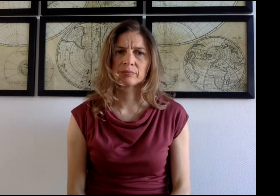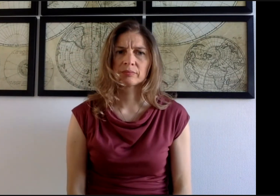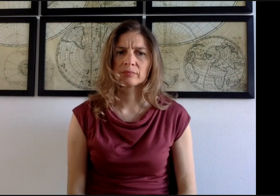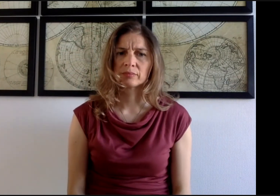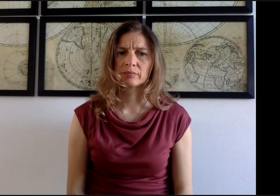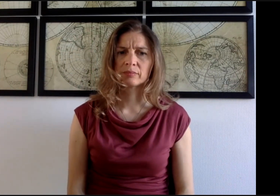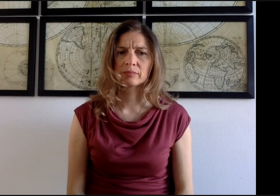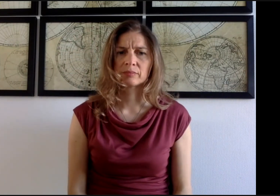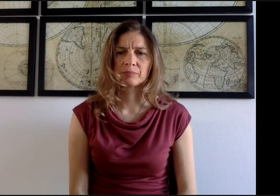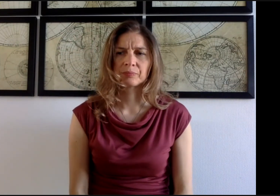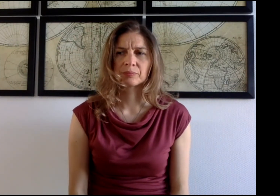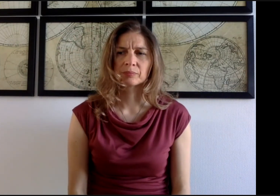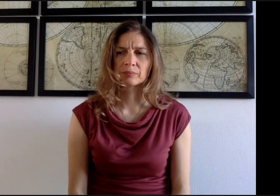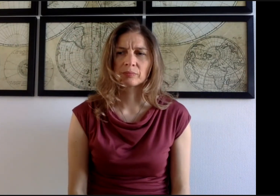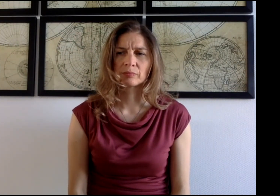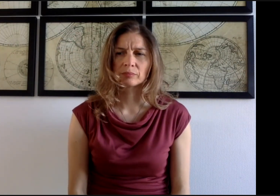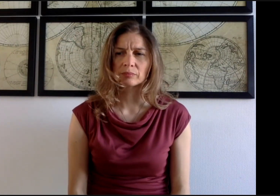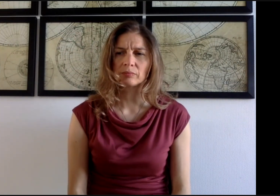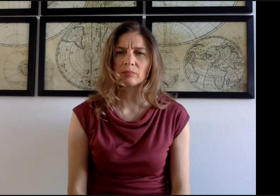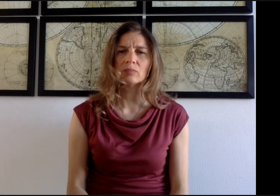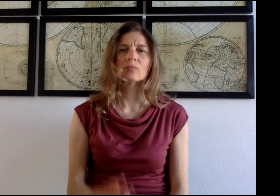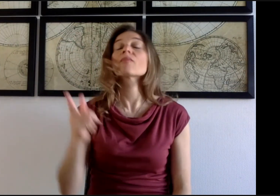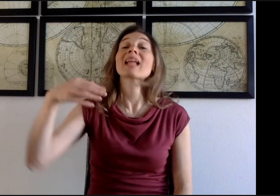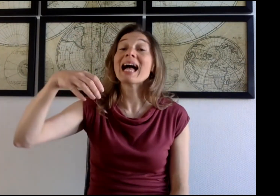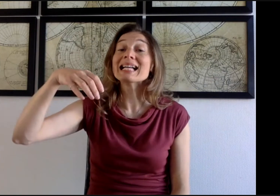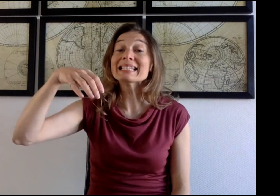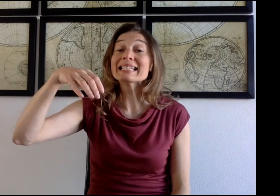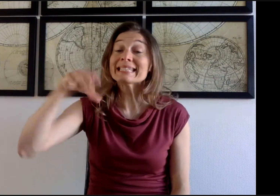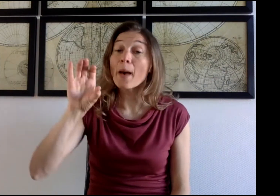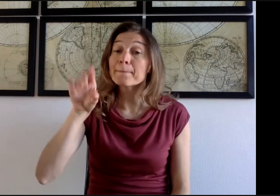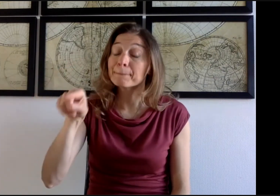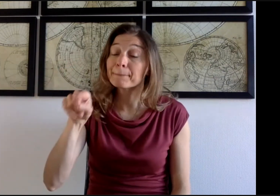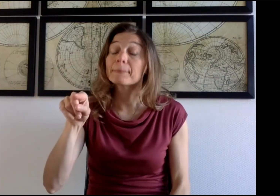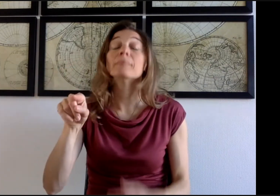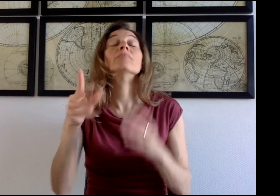CERMI got to change this situation